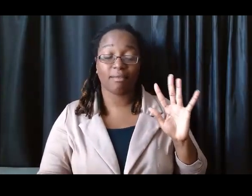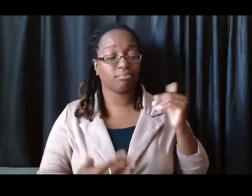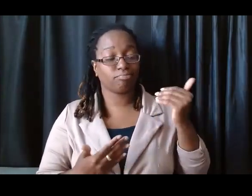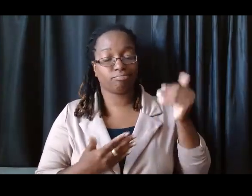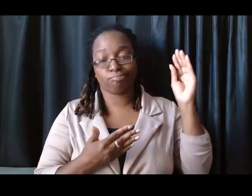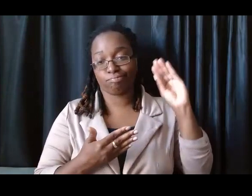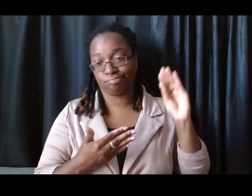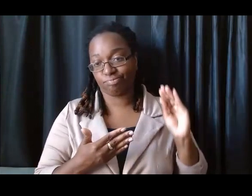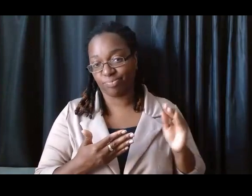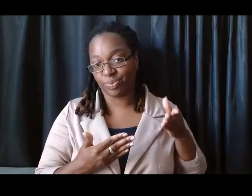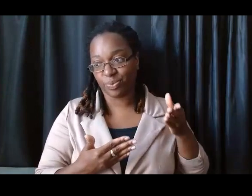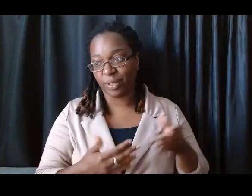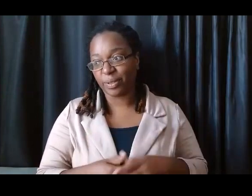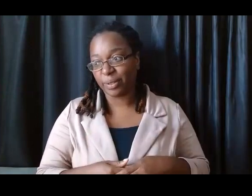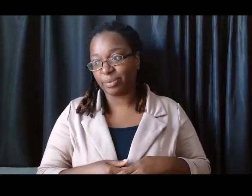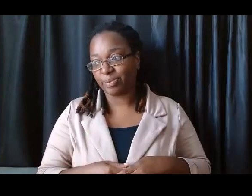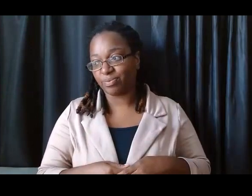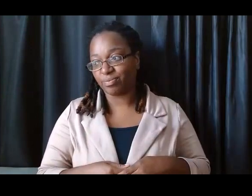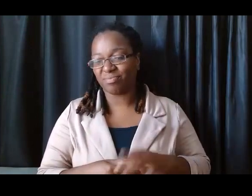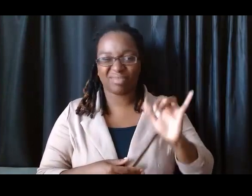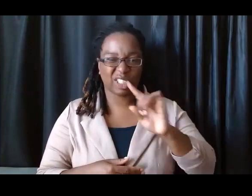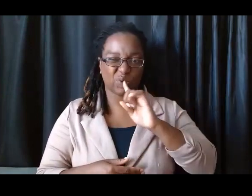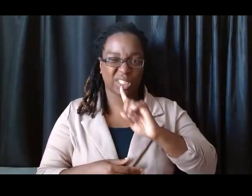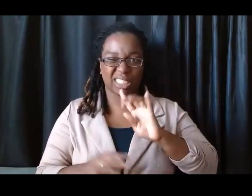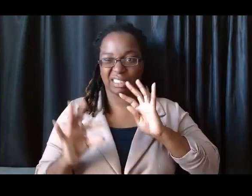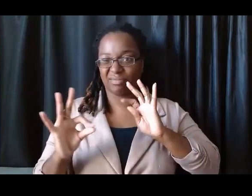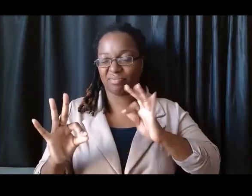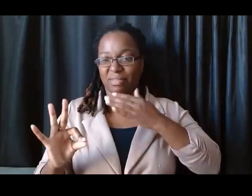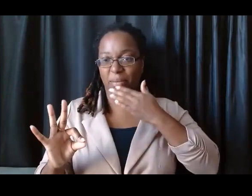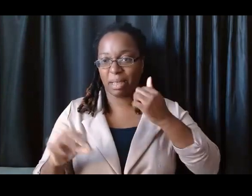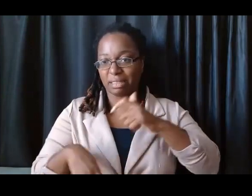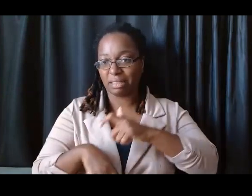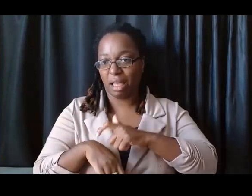So that's really the ideal time to be prepared to share that detail.